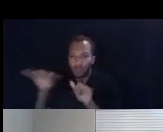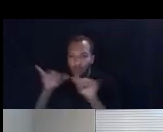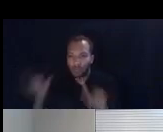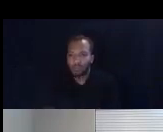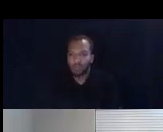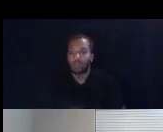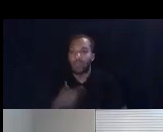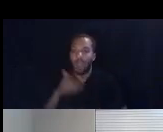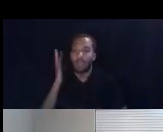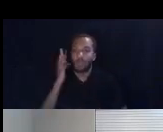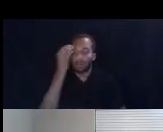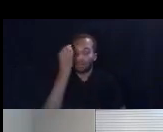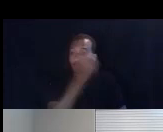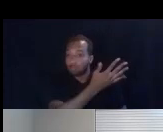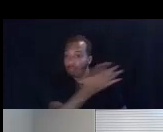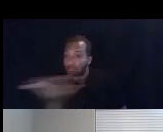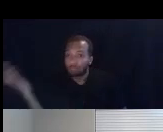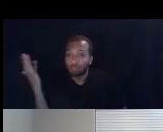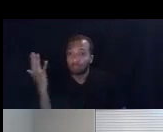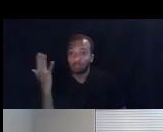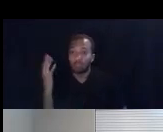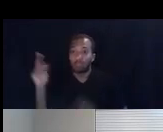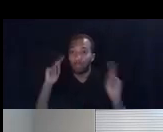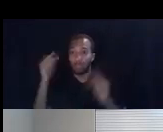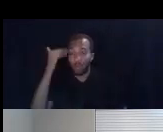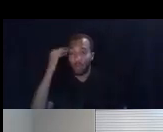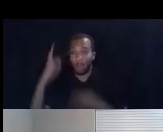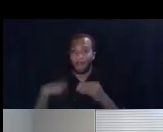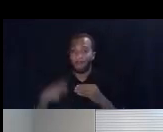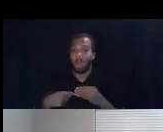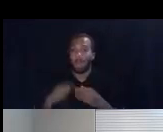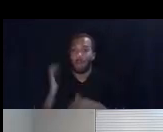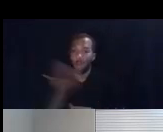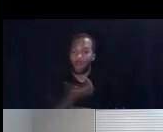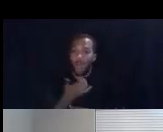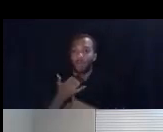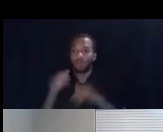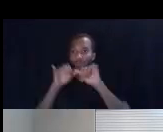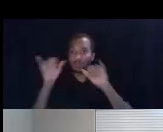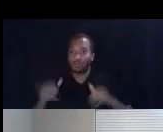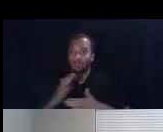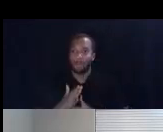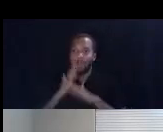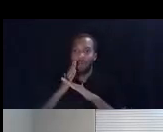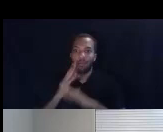around state policies, procedure, bureaucracy that are not community friendly.